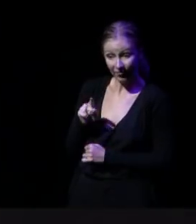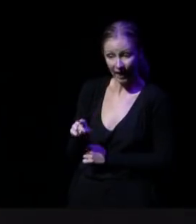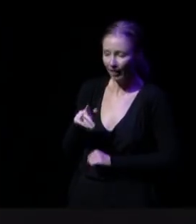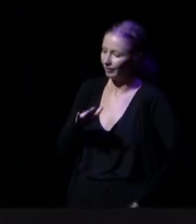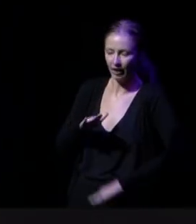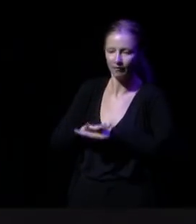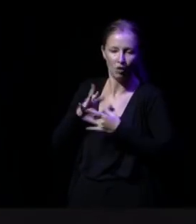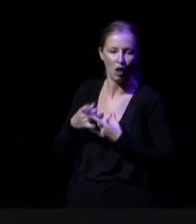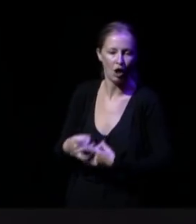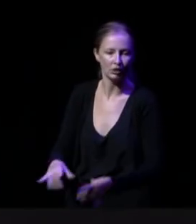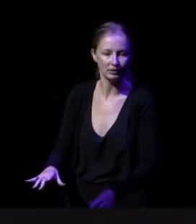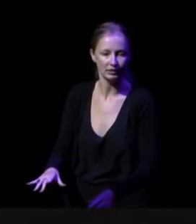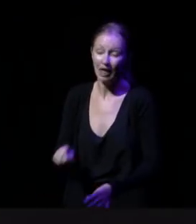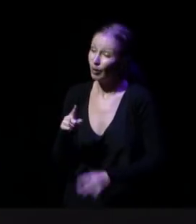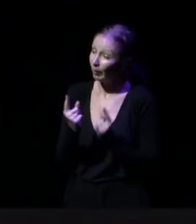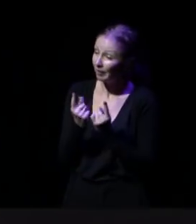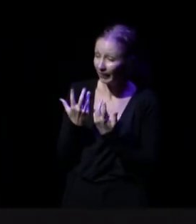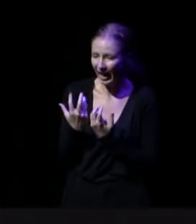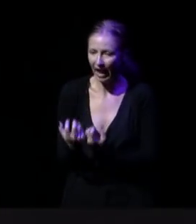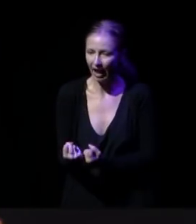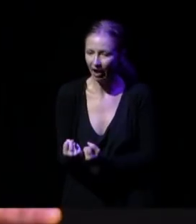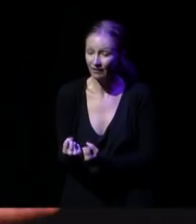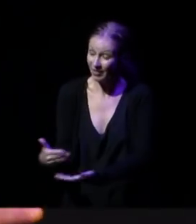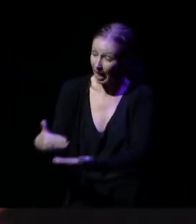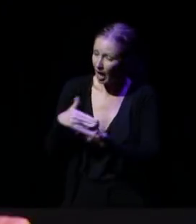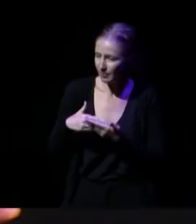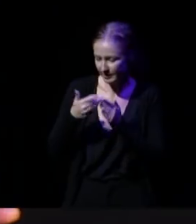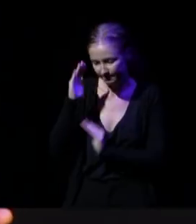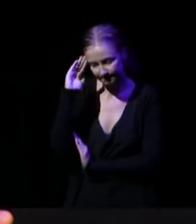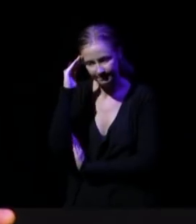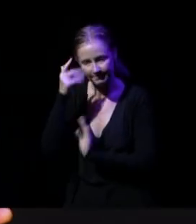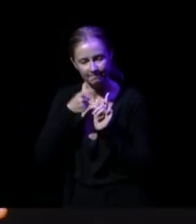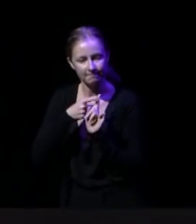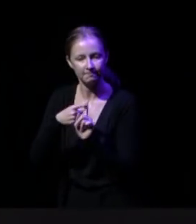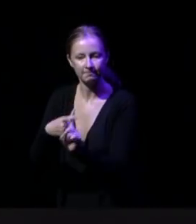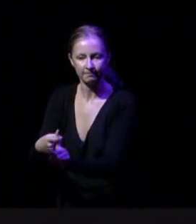That's what they have, that's what sustains them. And it's the same for us, you know, because we are